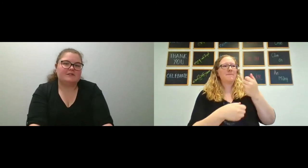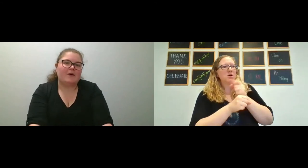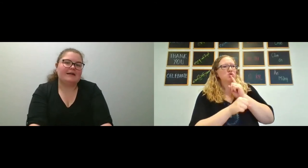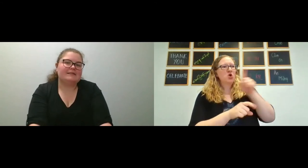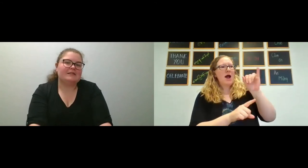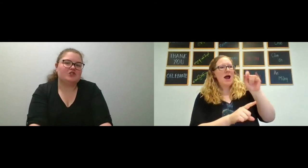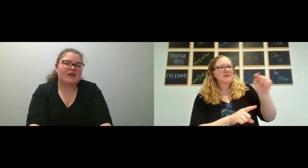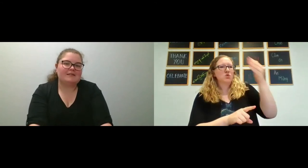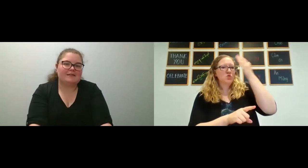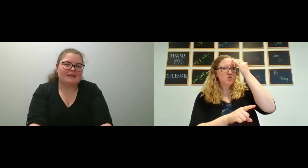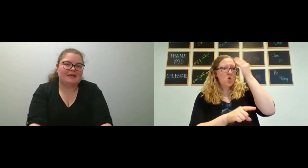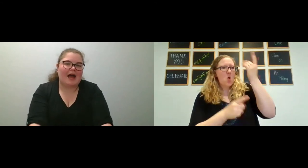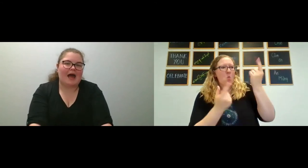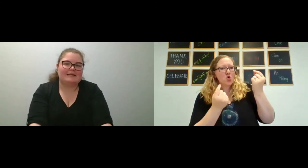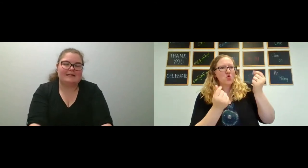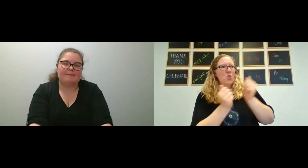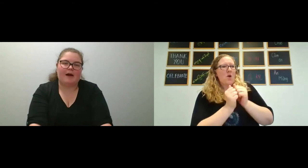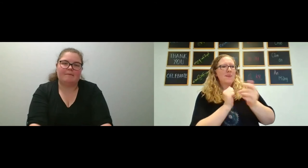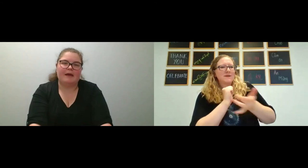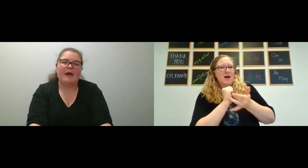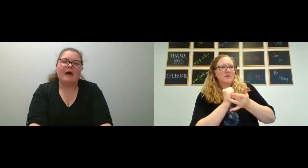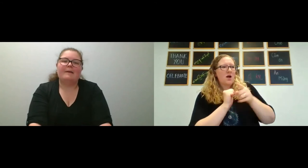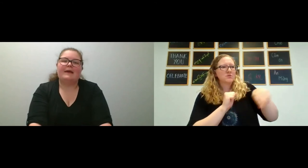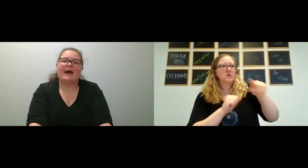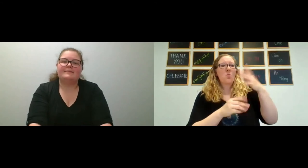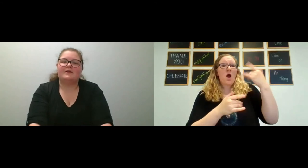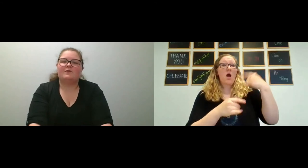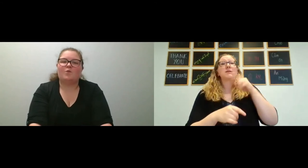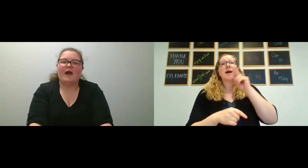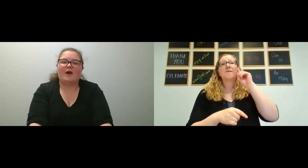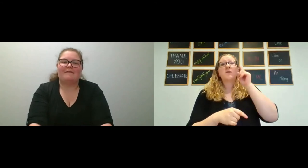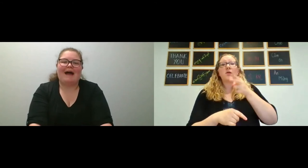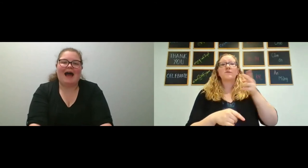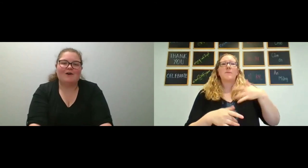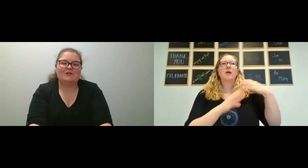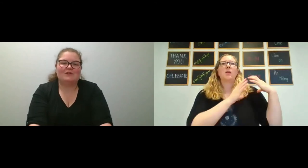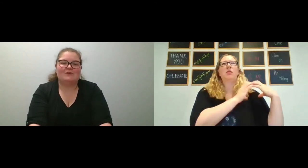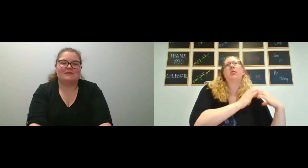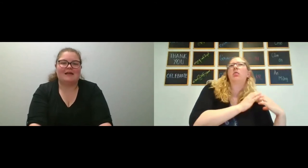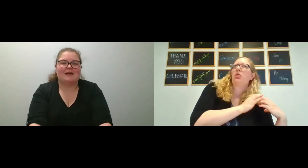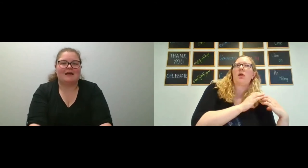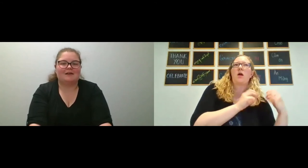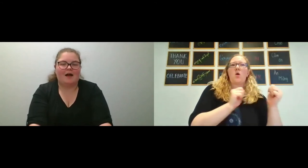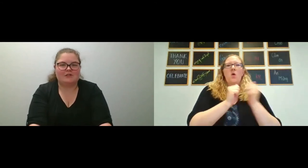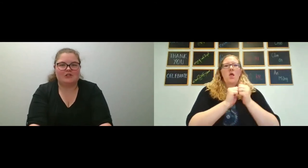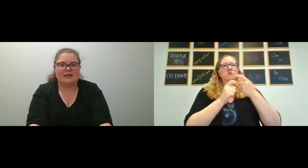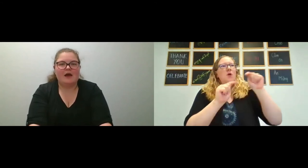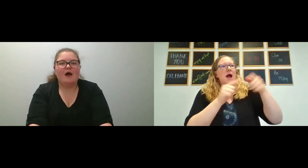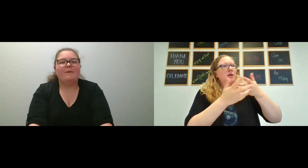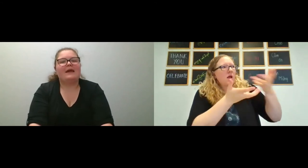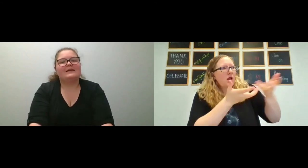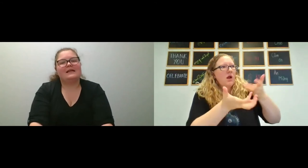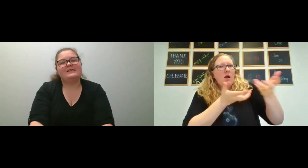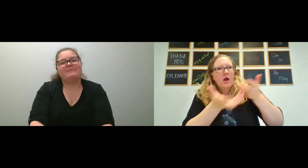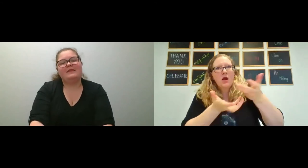So I suggest that the IT department becomes aware of how to use that technology because that's something